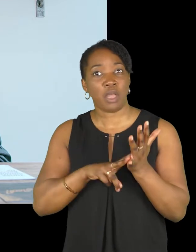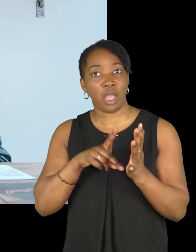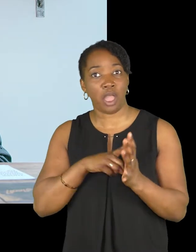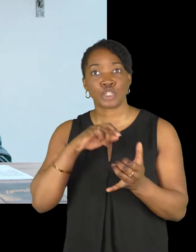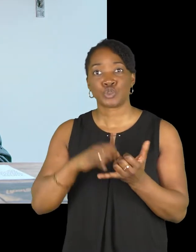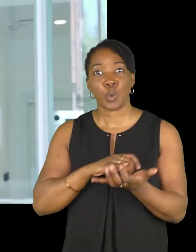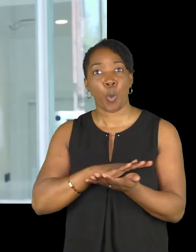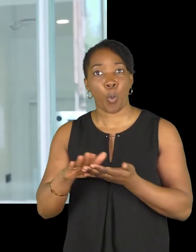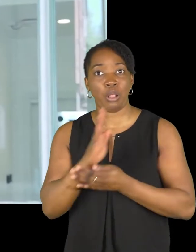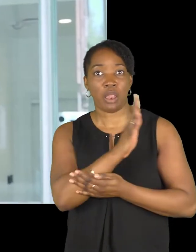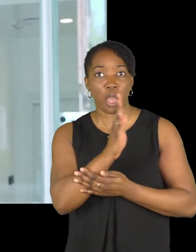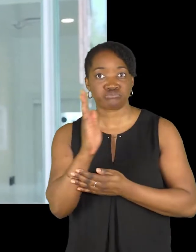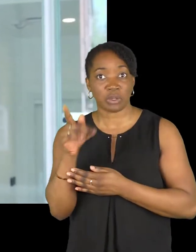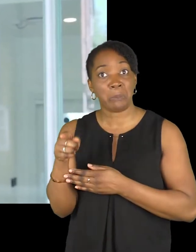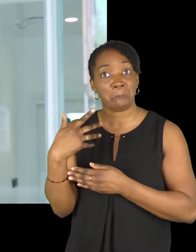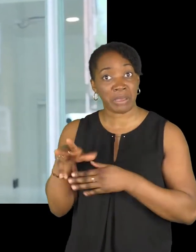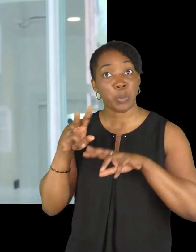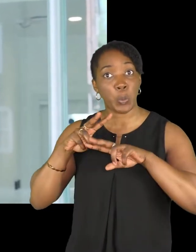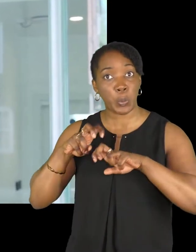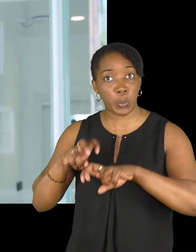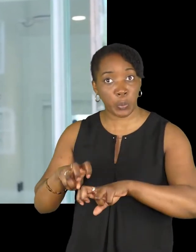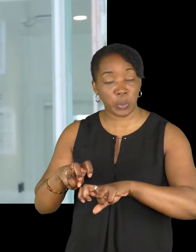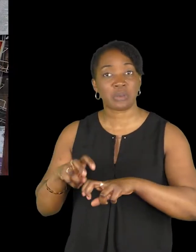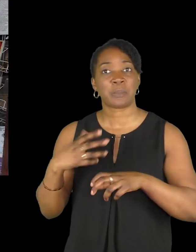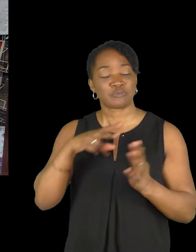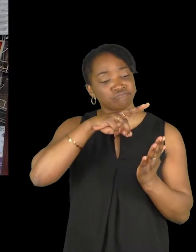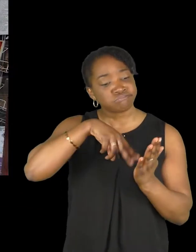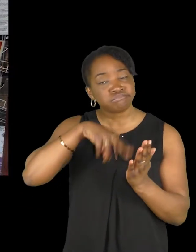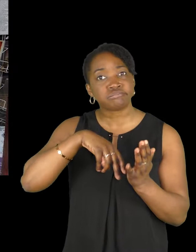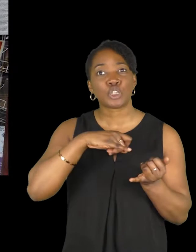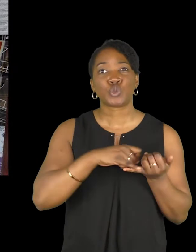the iniva Stuart Hall library, which is where a lot of our collective research was happening.